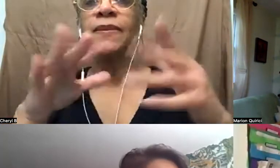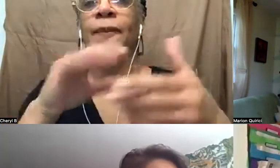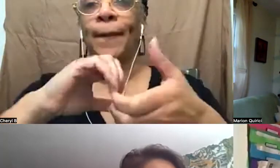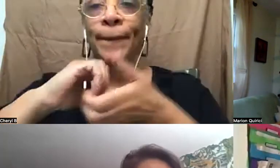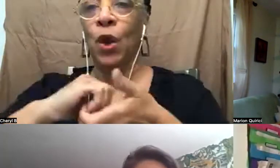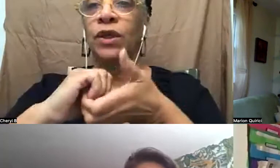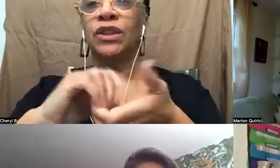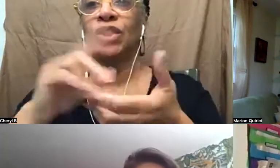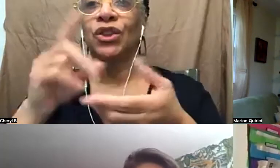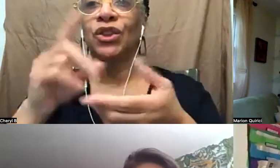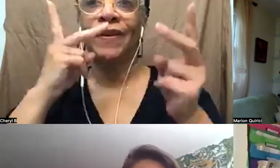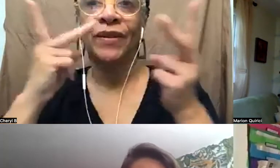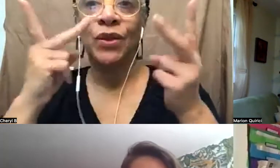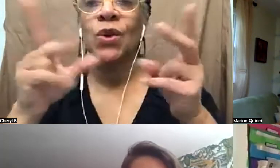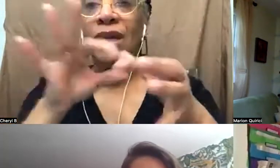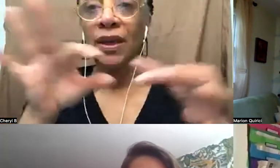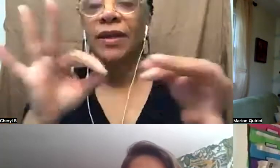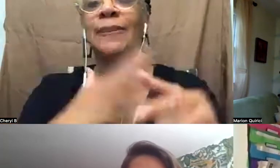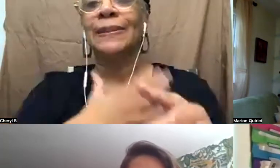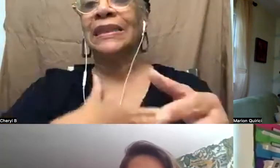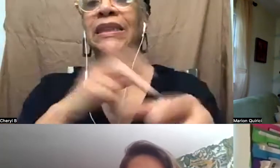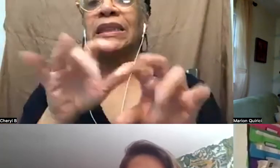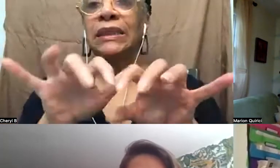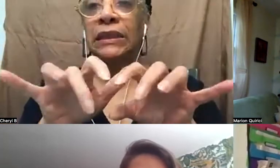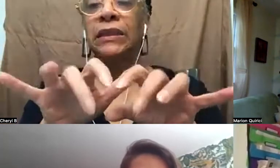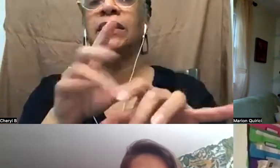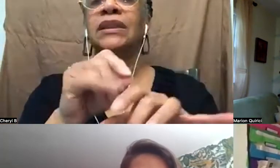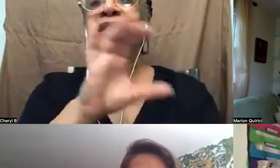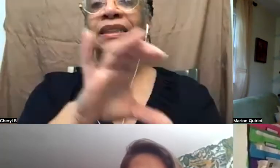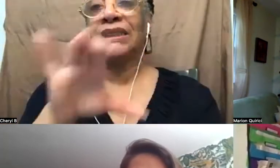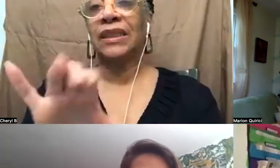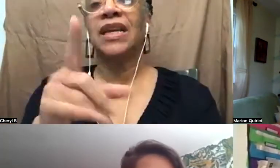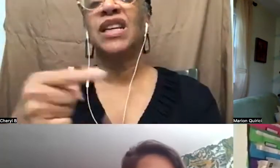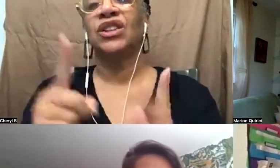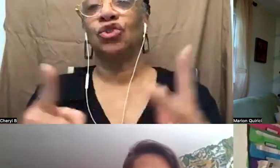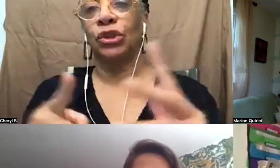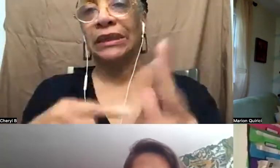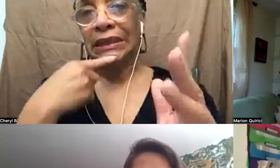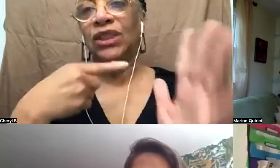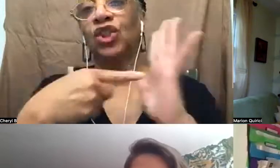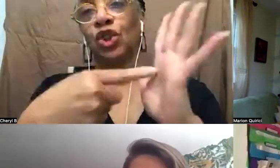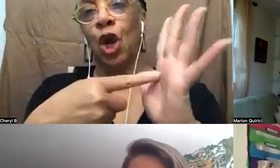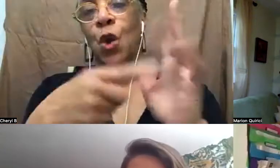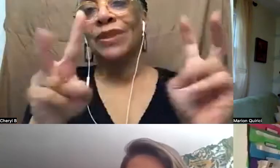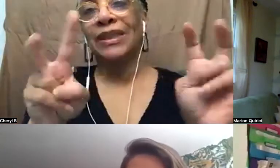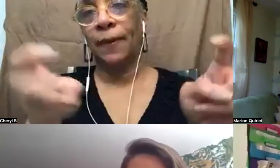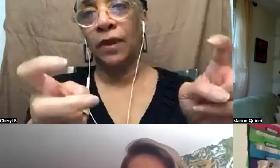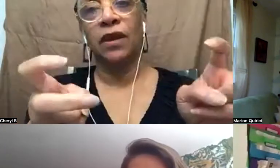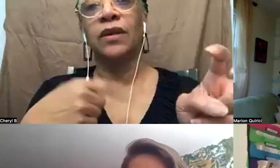the CC button at the bottom of your Zoom window and select show subtitle. Our speakers will make every effort to provide verbal